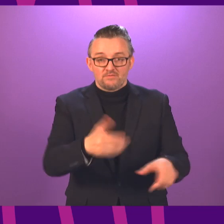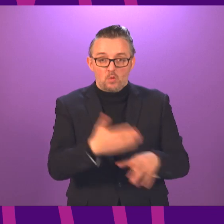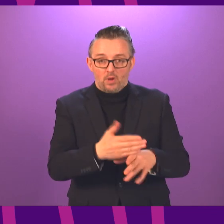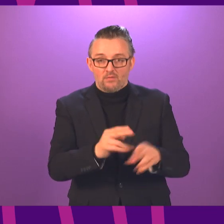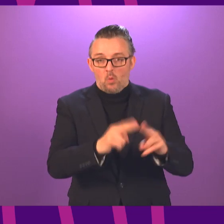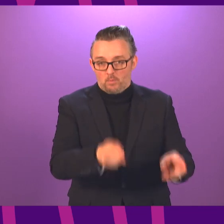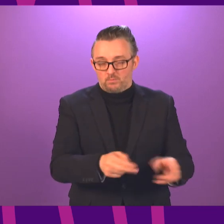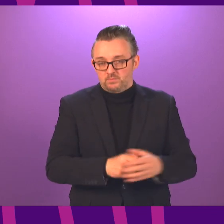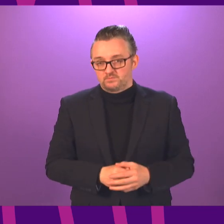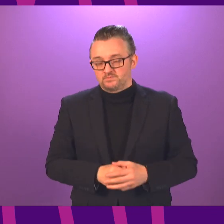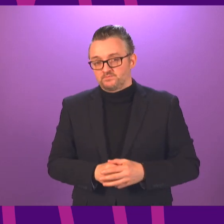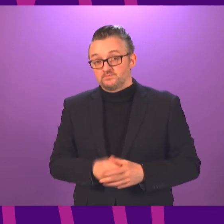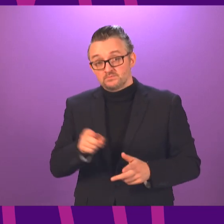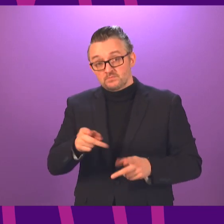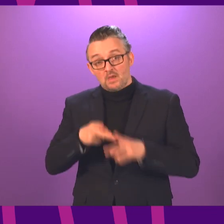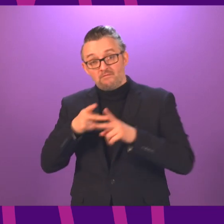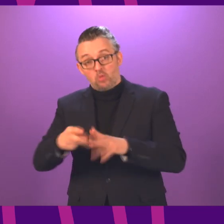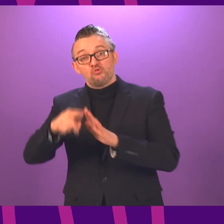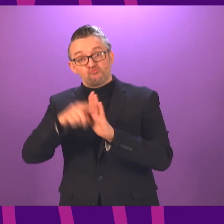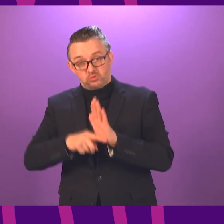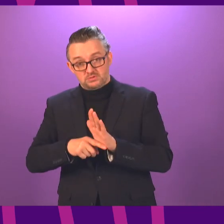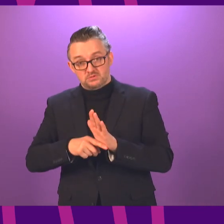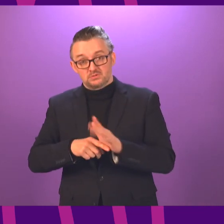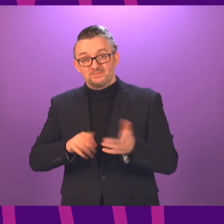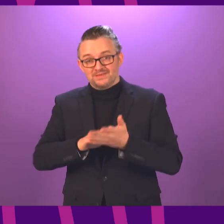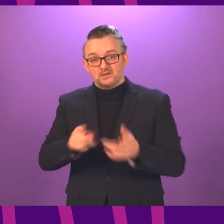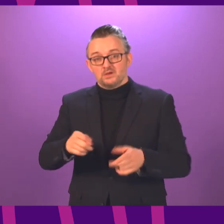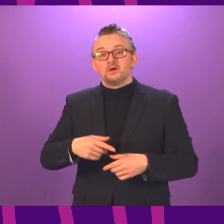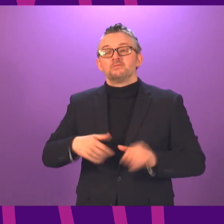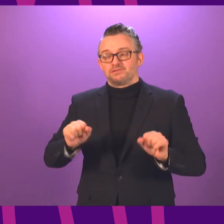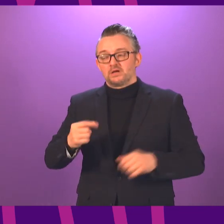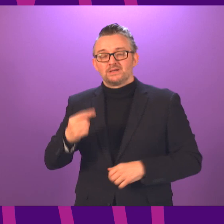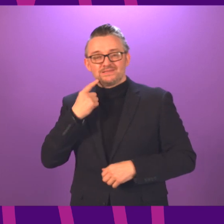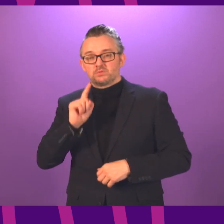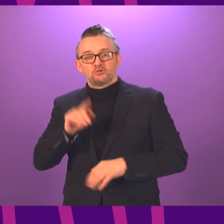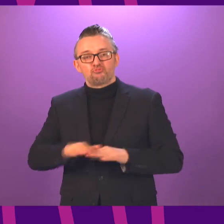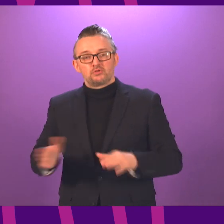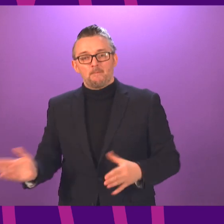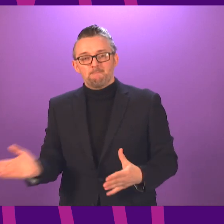By doing all that, we will make it easier for children to return to school more quickly.